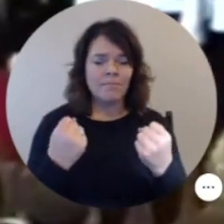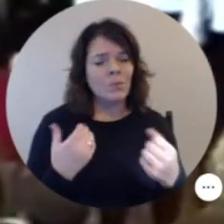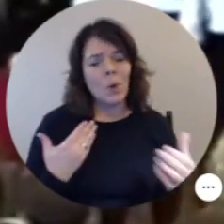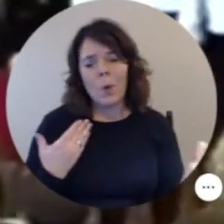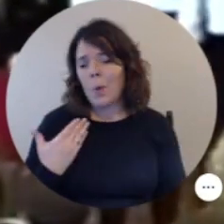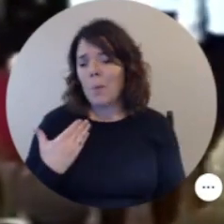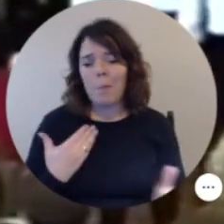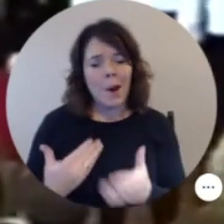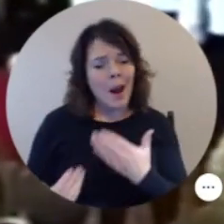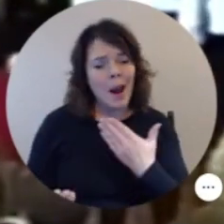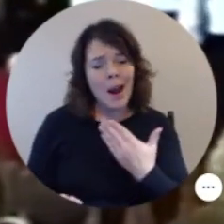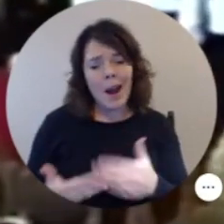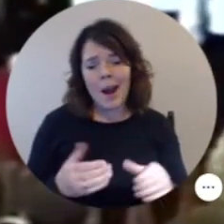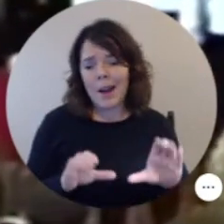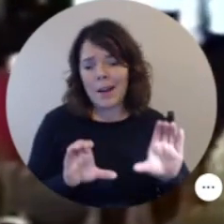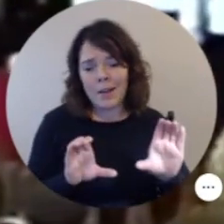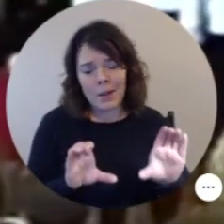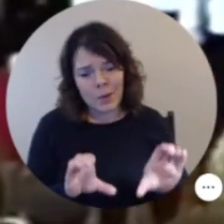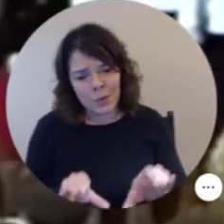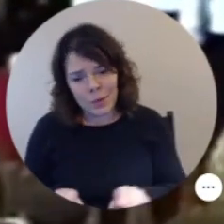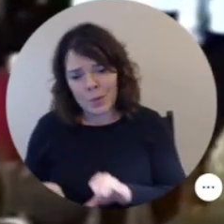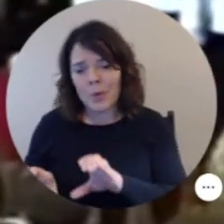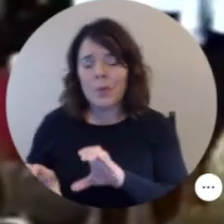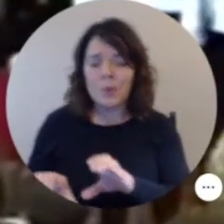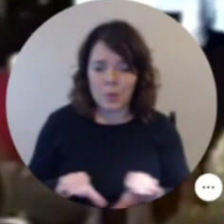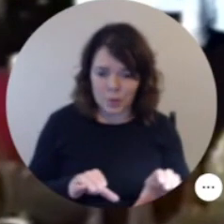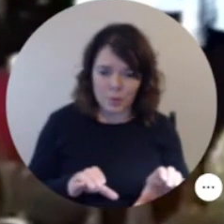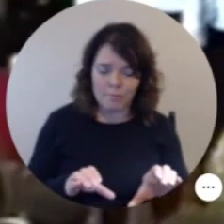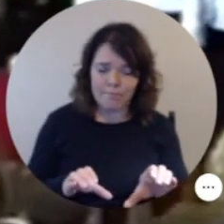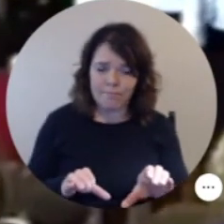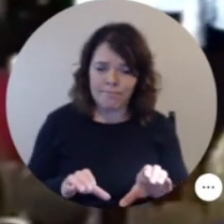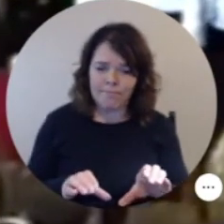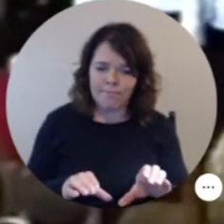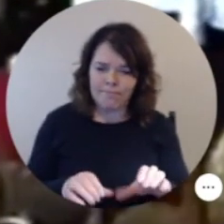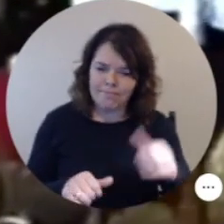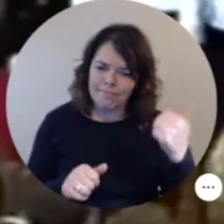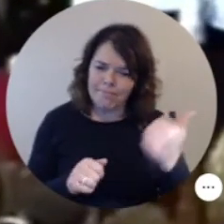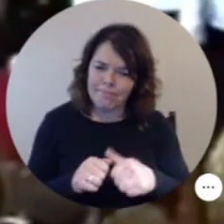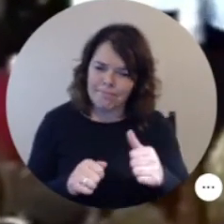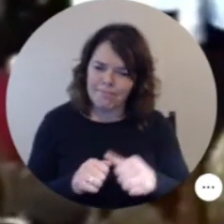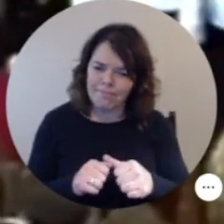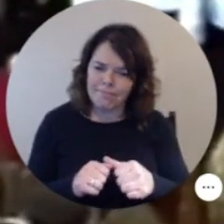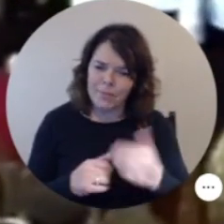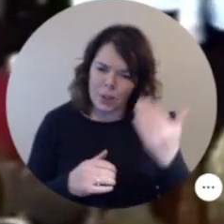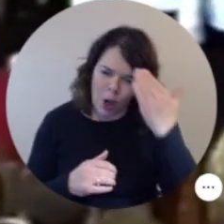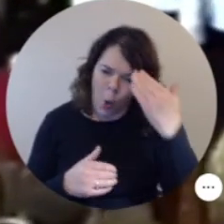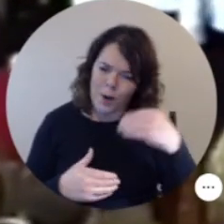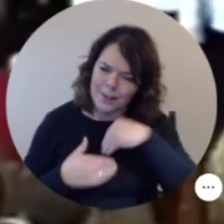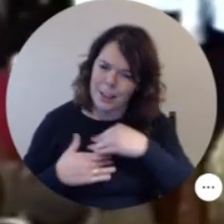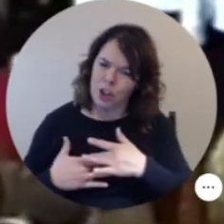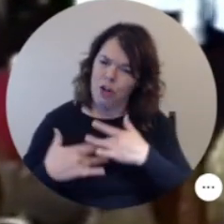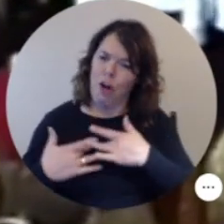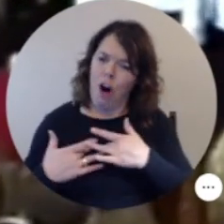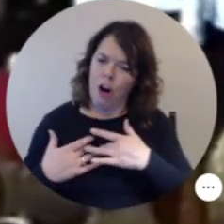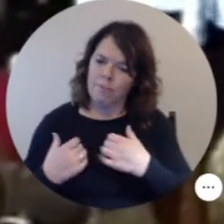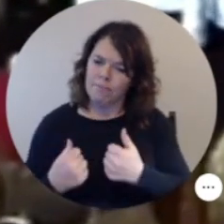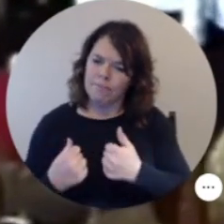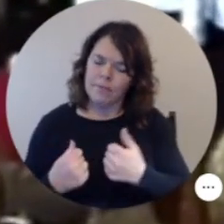No matter what you do And know whats in your heart